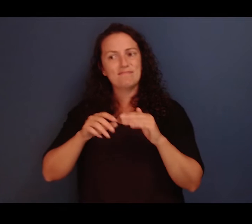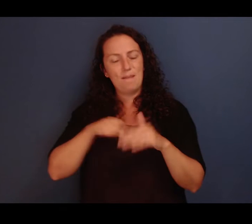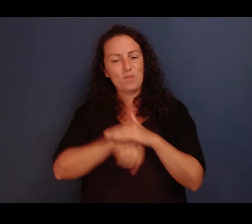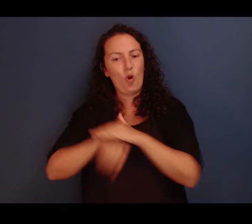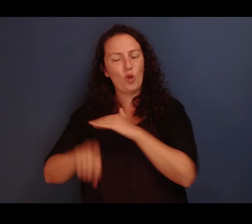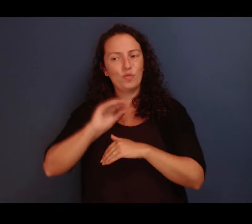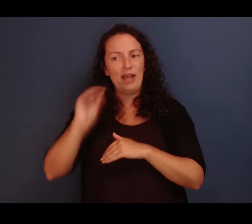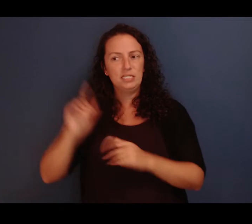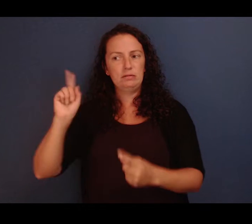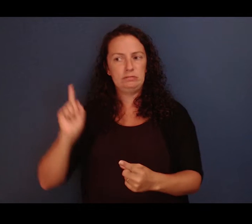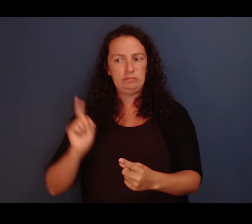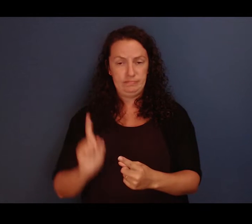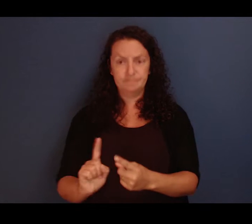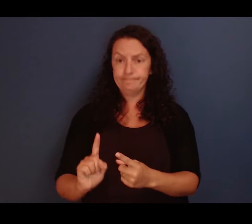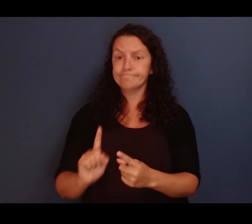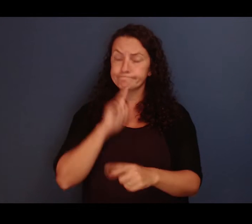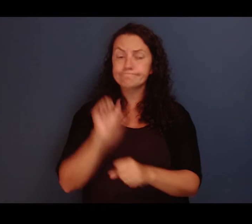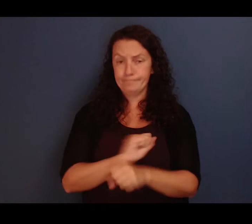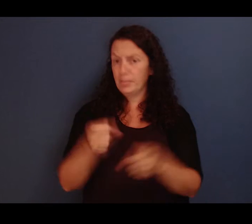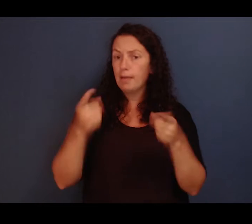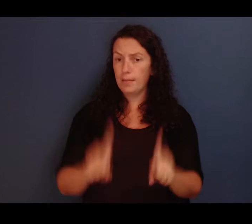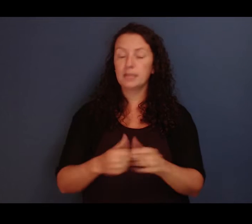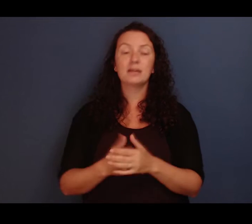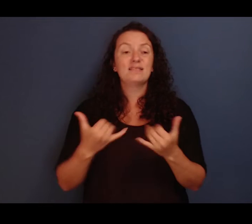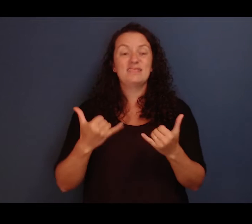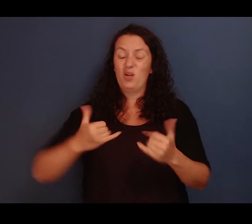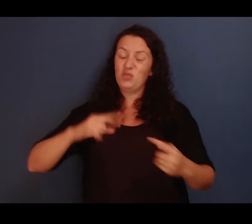been falling for many years and there are fewer traditional-aged college students and